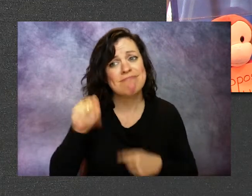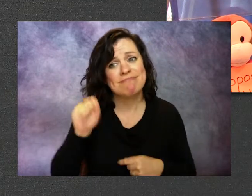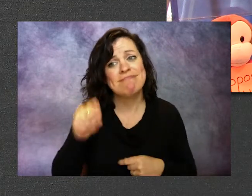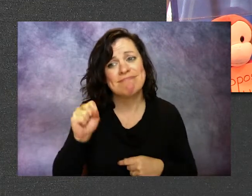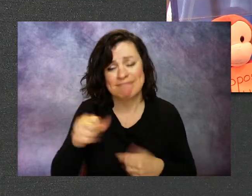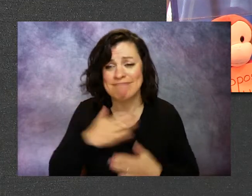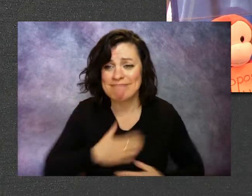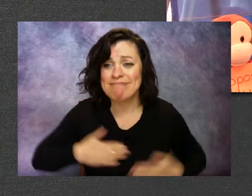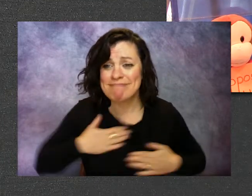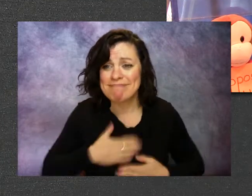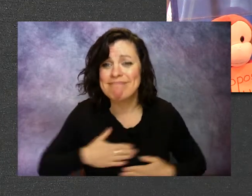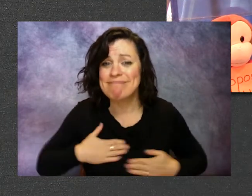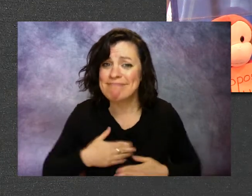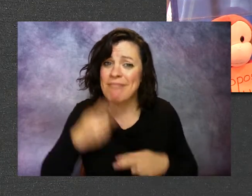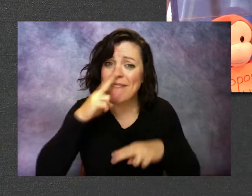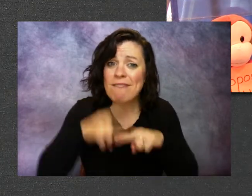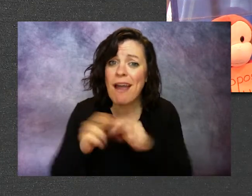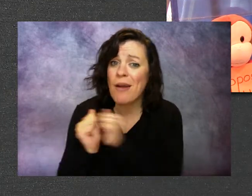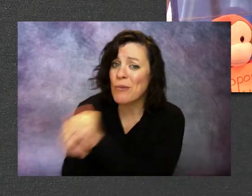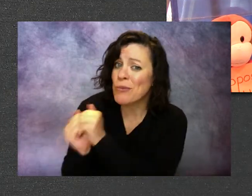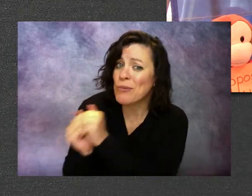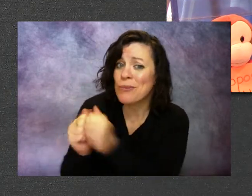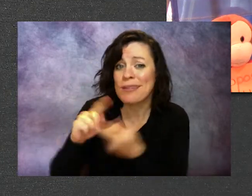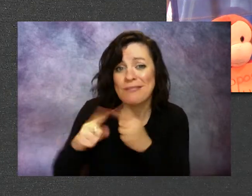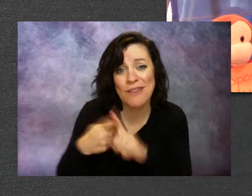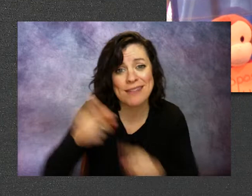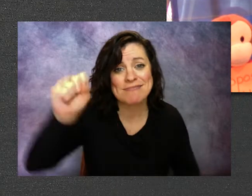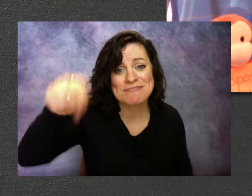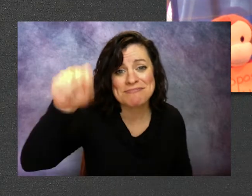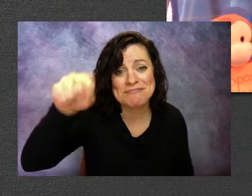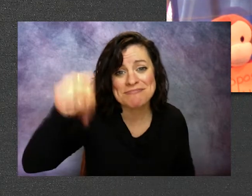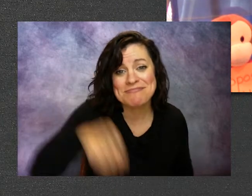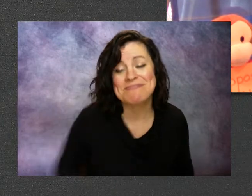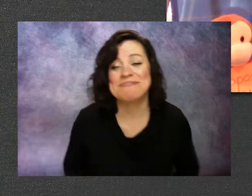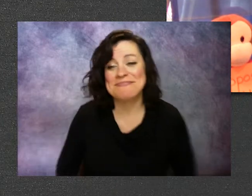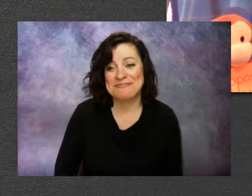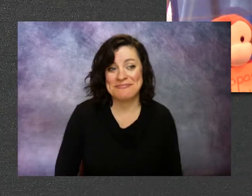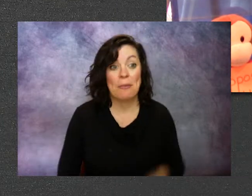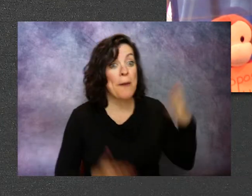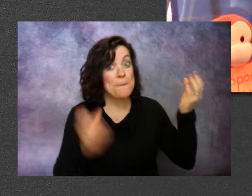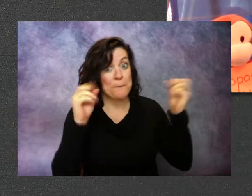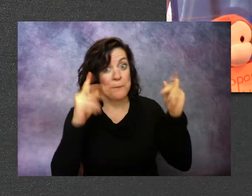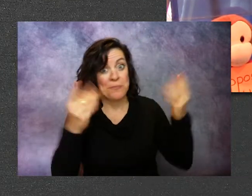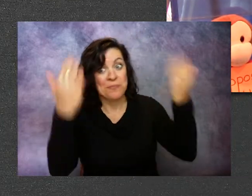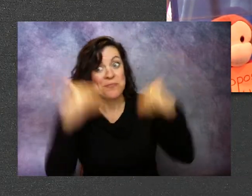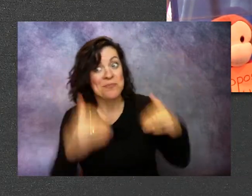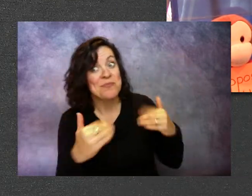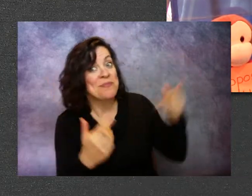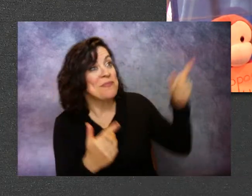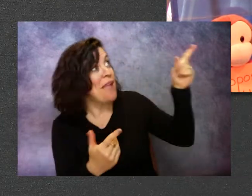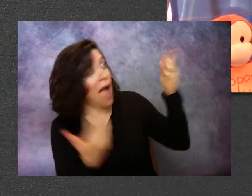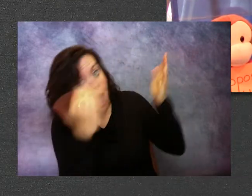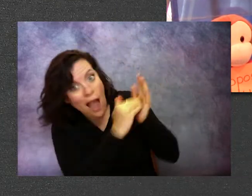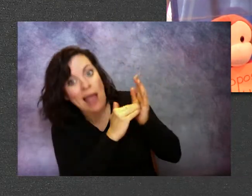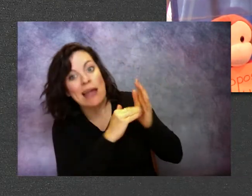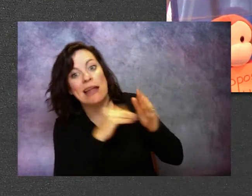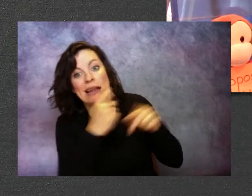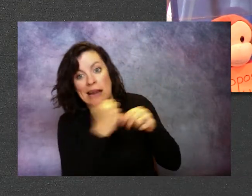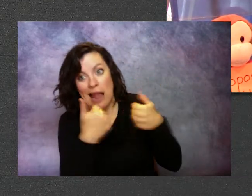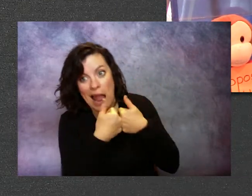at the same time. Well, how about if we get back to our "Deduce Hang Loose", speaking of fun, right, George?